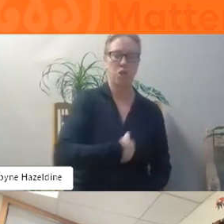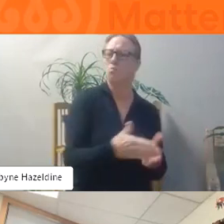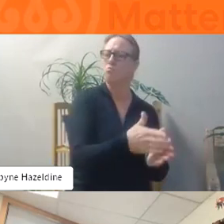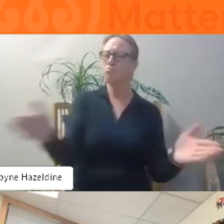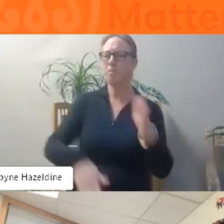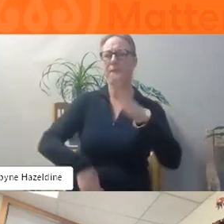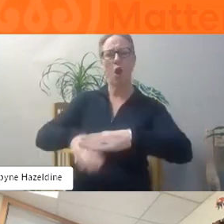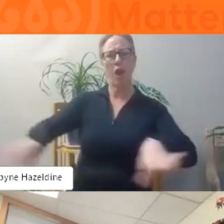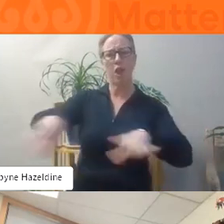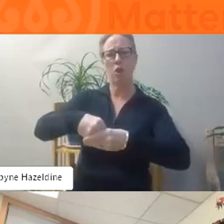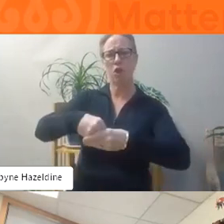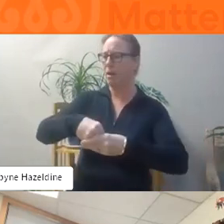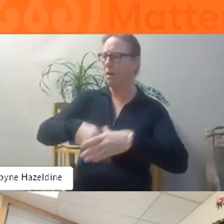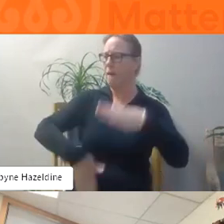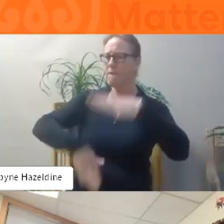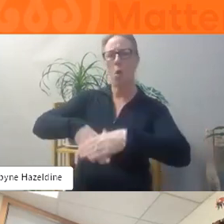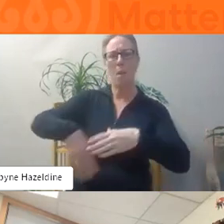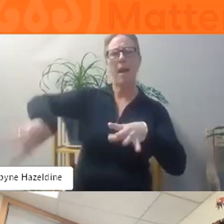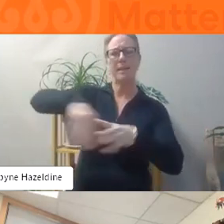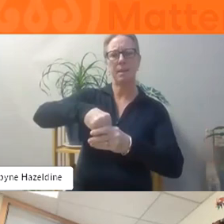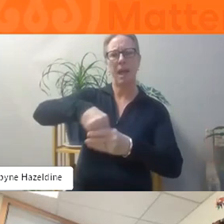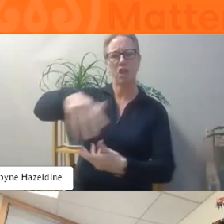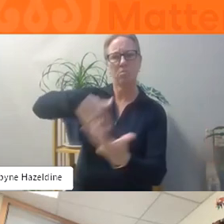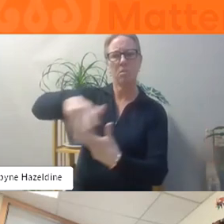can say, where students can say they're thriving? So wondered if